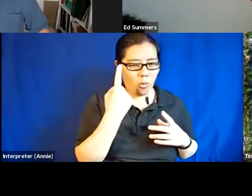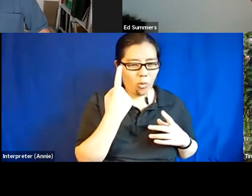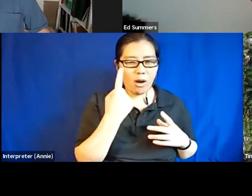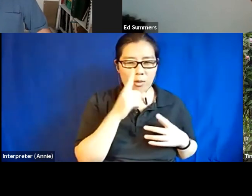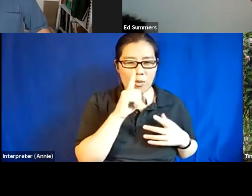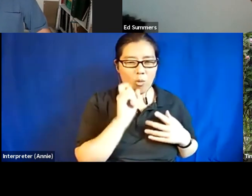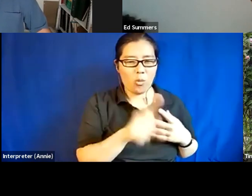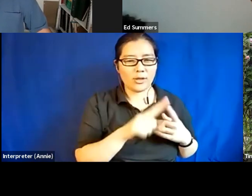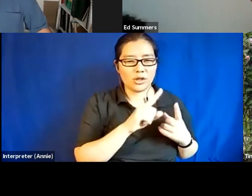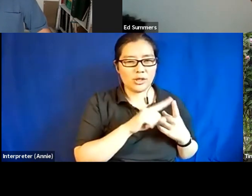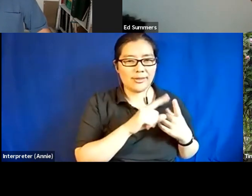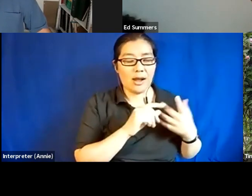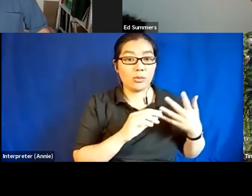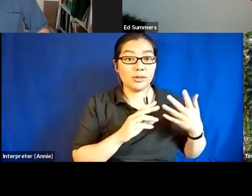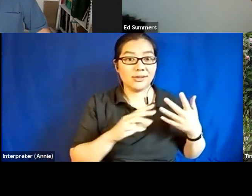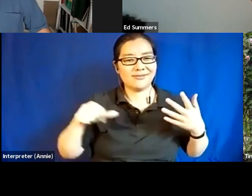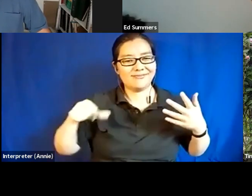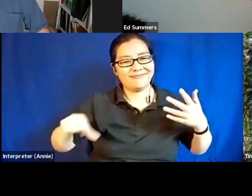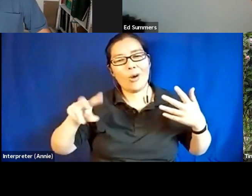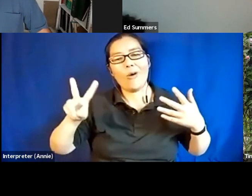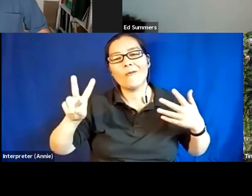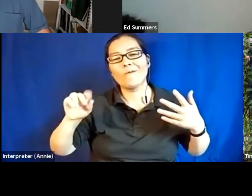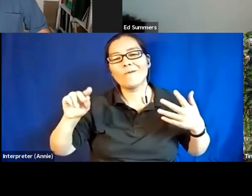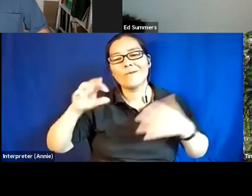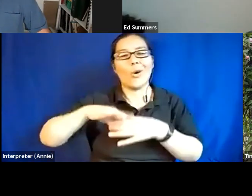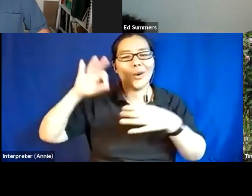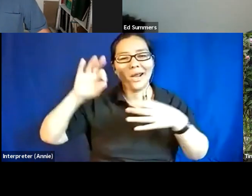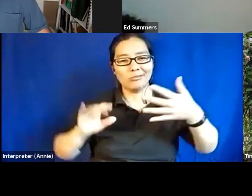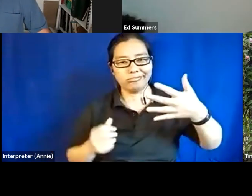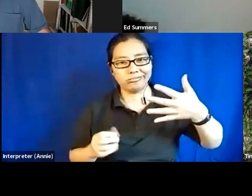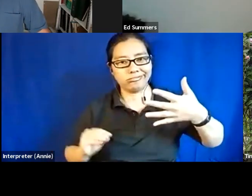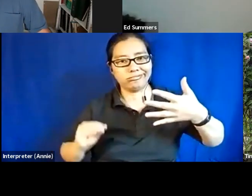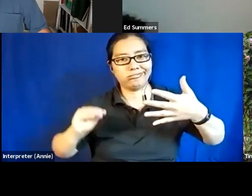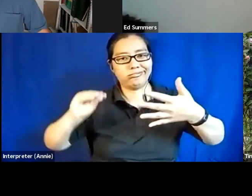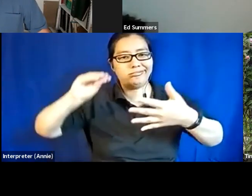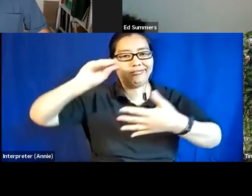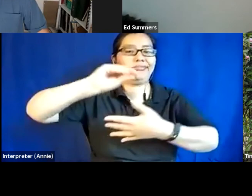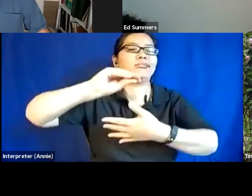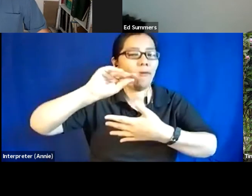voted. Asked by two participants. I'll start with that one in case you run out of time. A